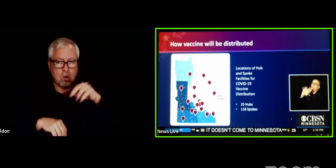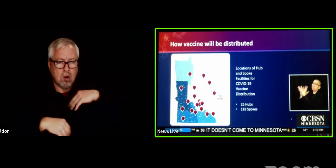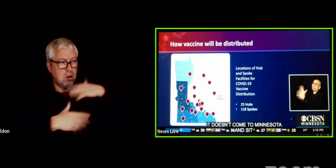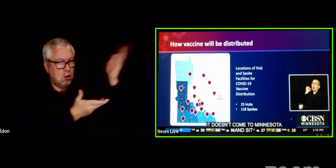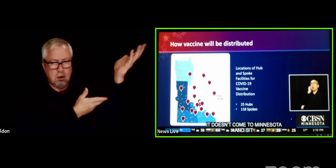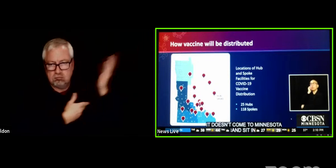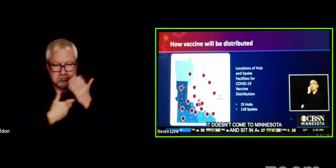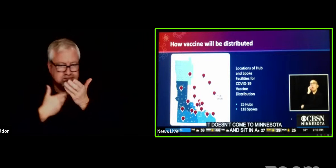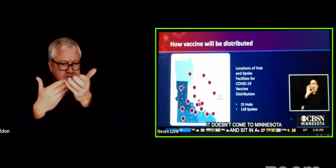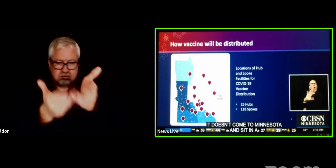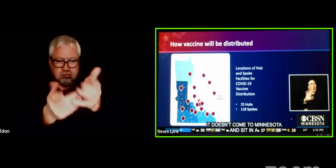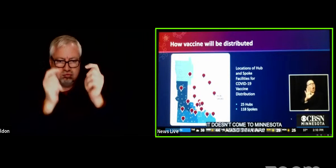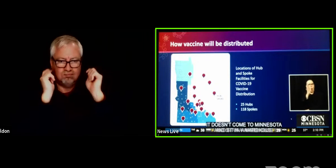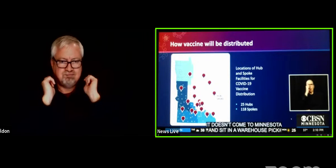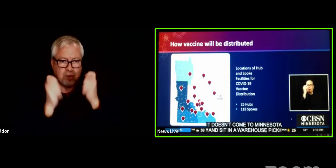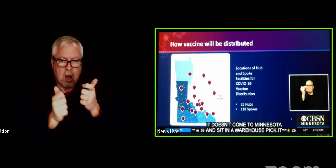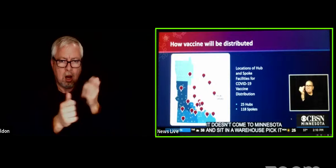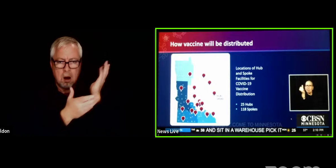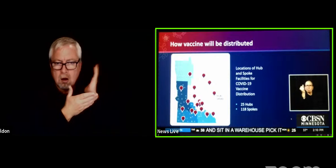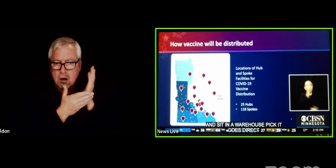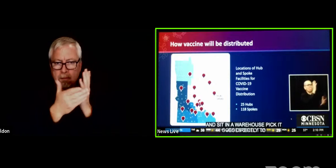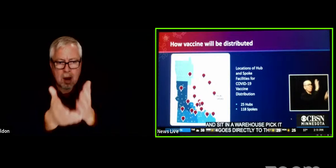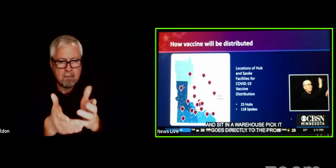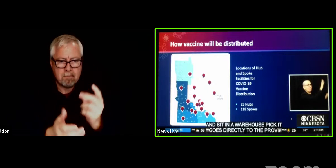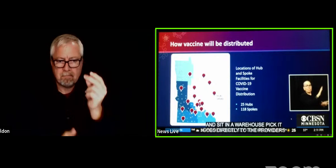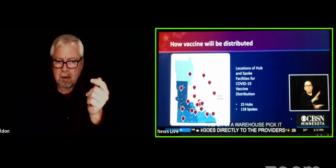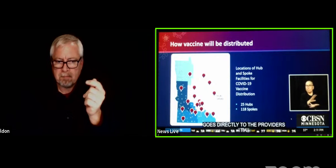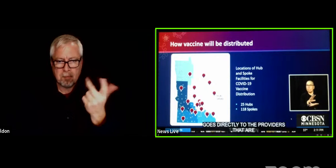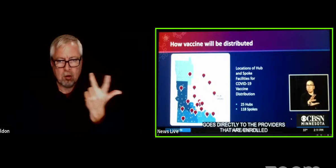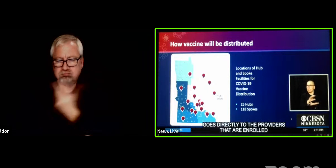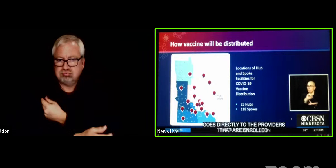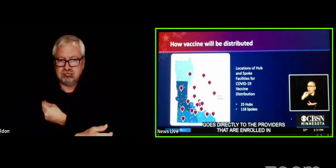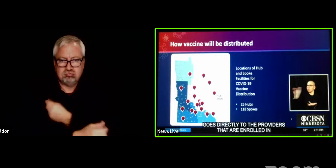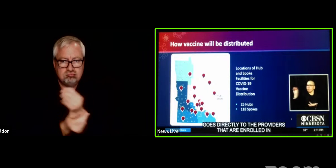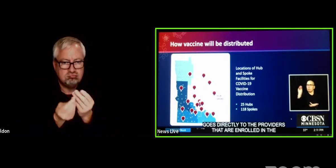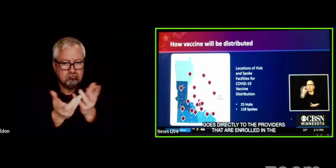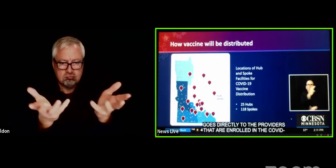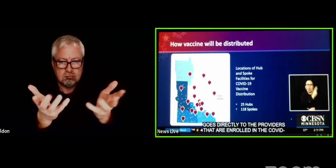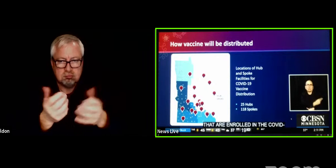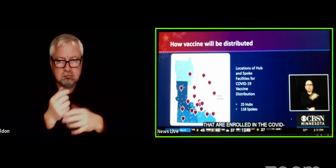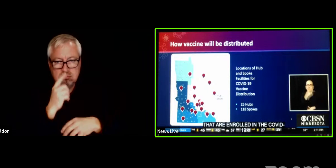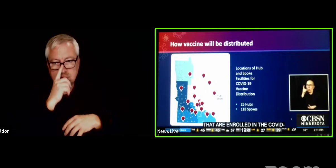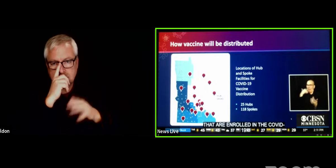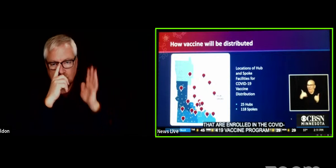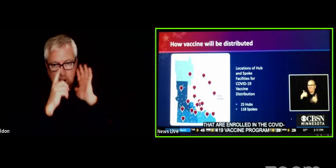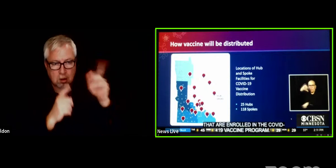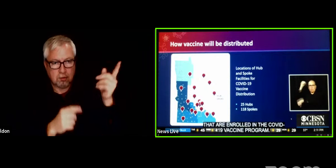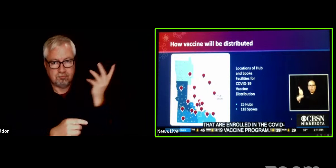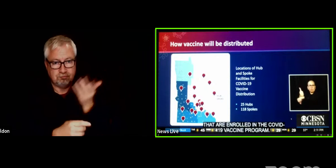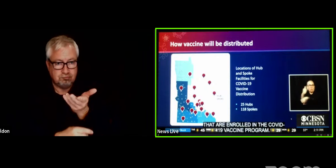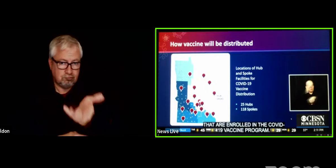VACCINATION PROGRAM. AND SO VACCINE IS GOING TO BE DELIVERED IN TWO WAYS. FIRST, FOR THE PFIZER VACCINE, IT WILL GO